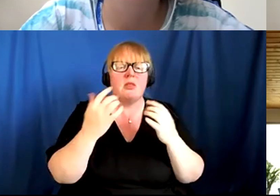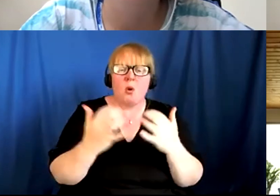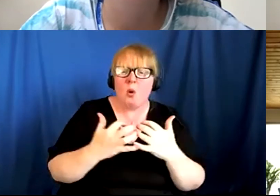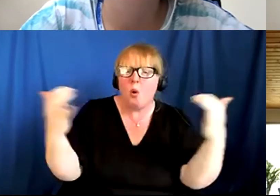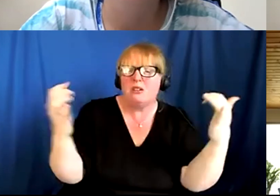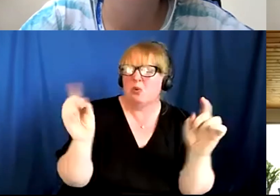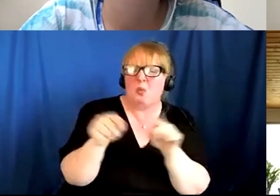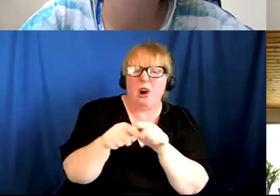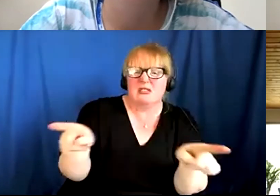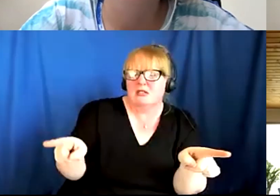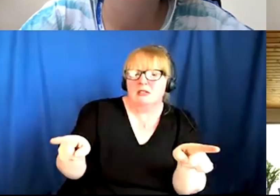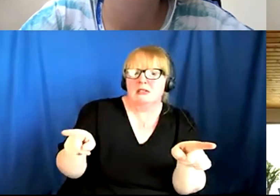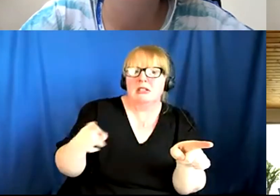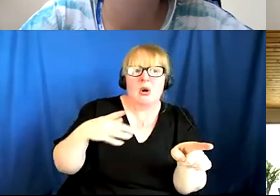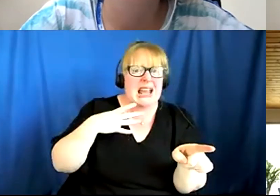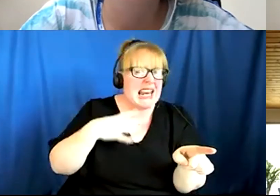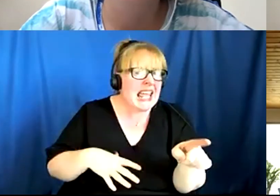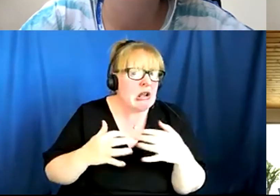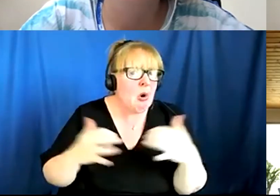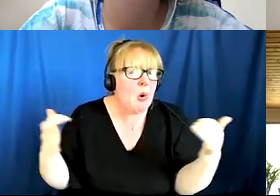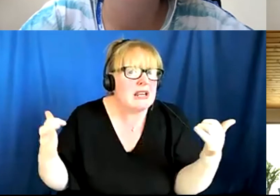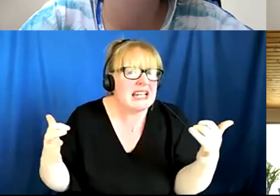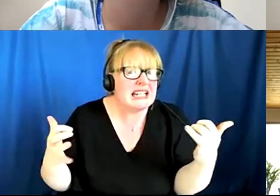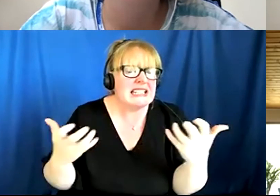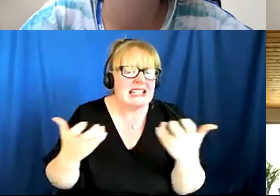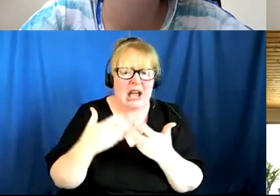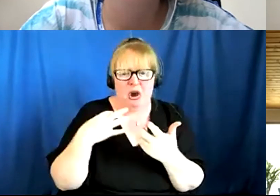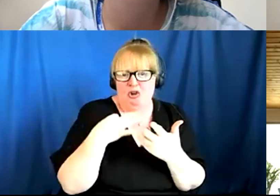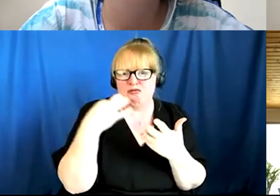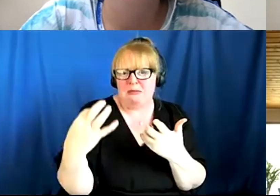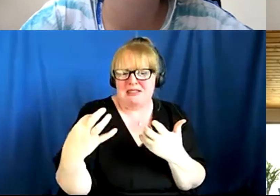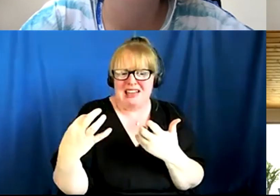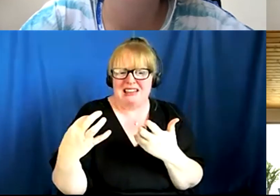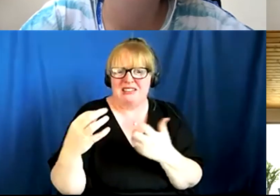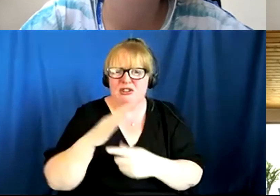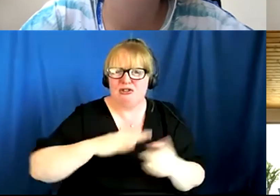is that necessarily we need an audience? And how do we represent, I guess, kind of more social works? I mean, I think there's a kind of,